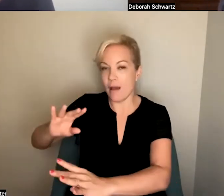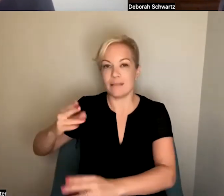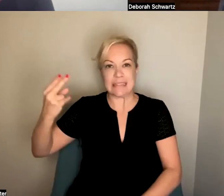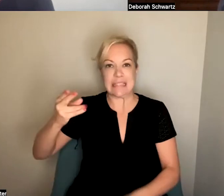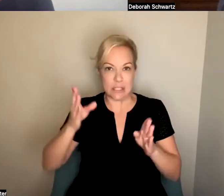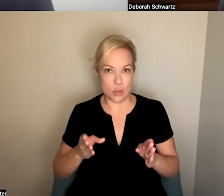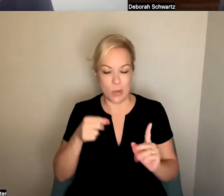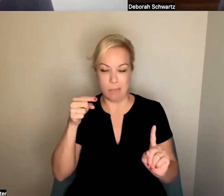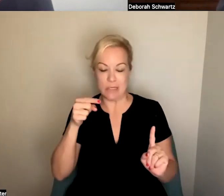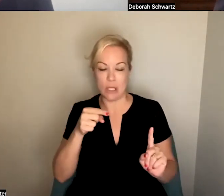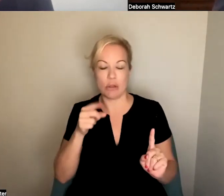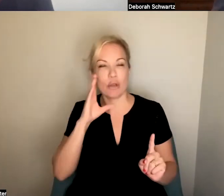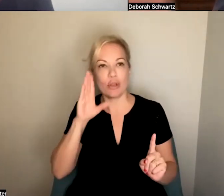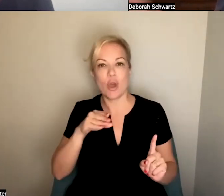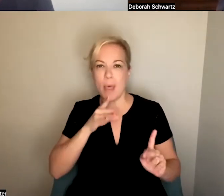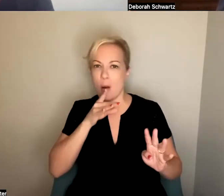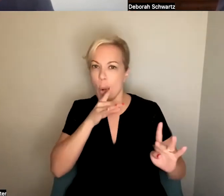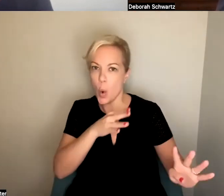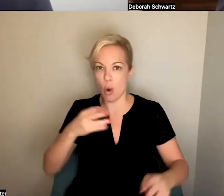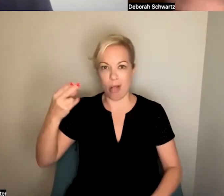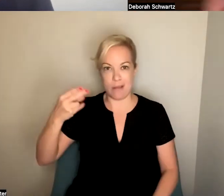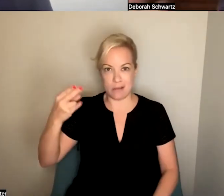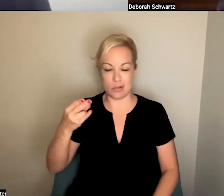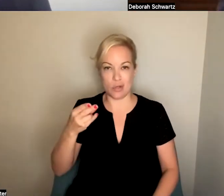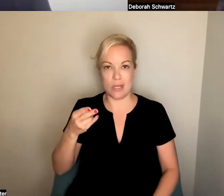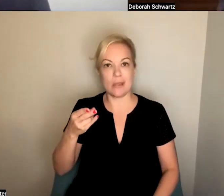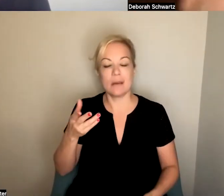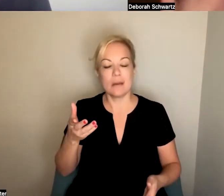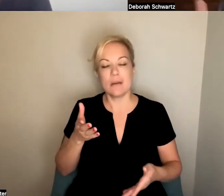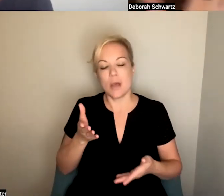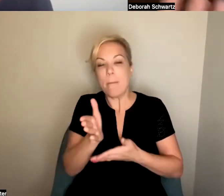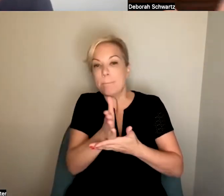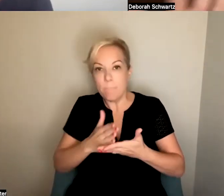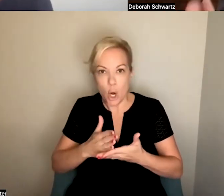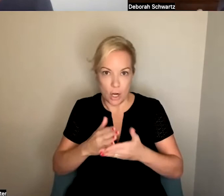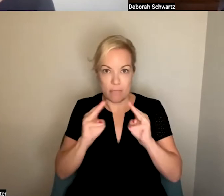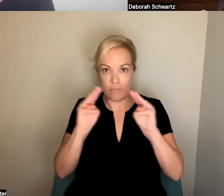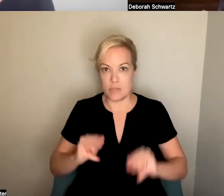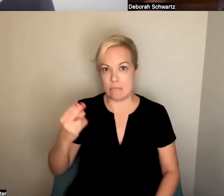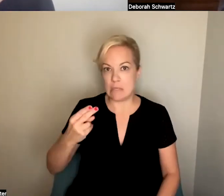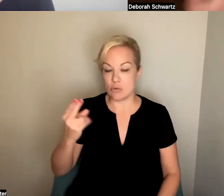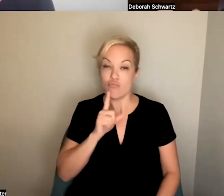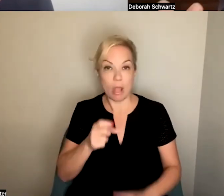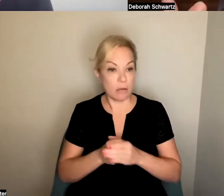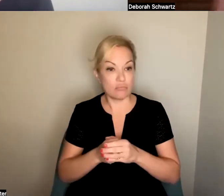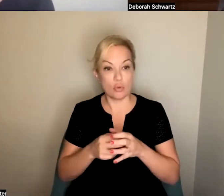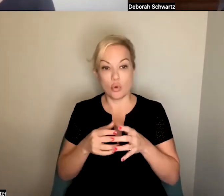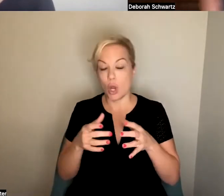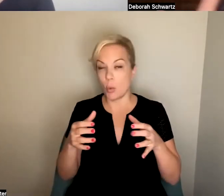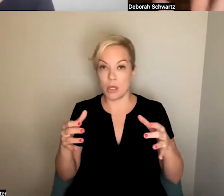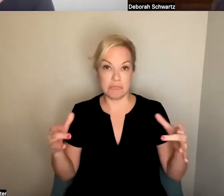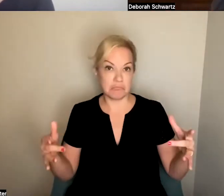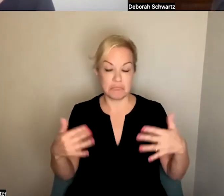the oral history arm of museum work which, I think, is a kind of growing interest not even only